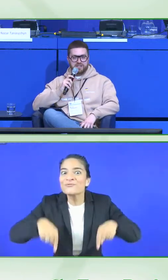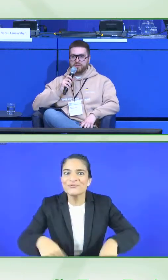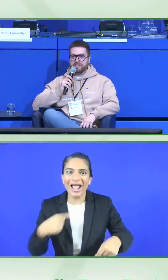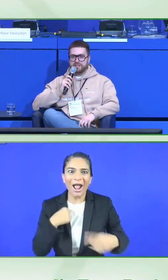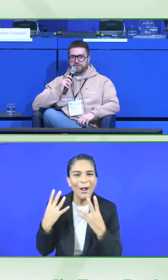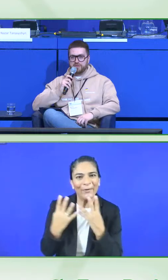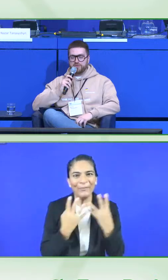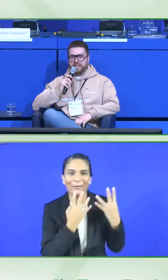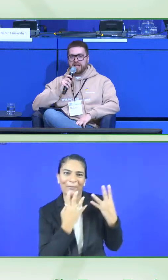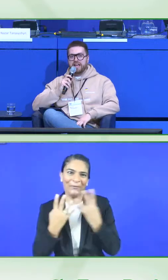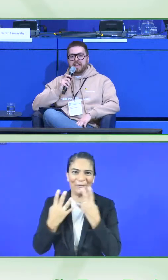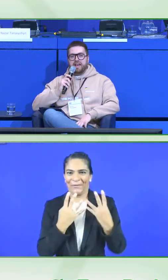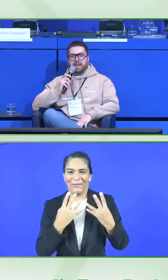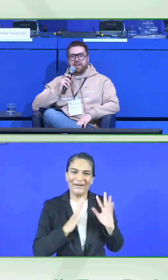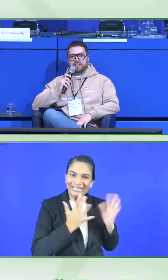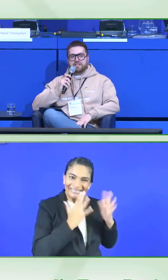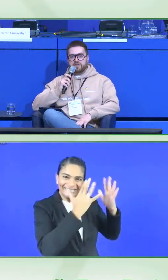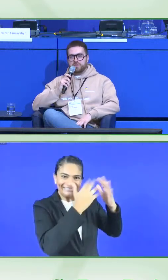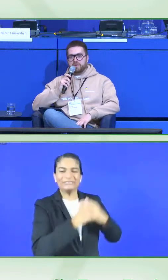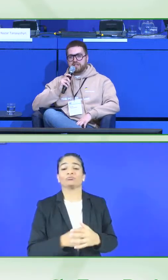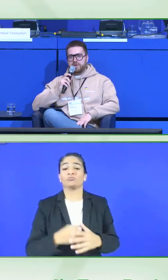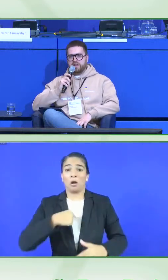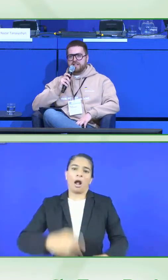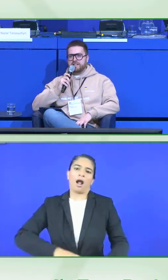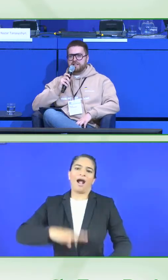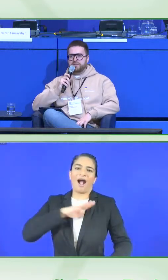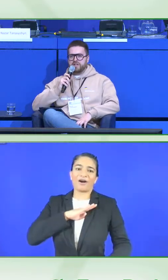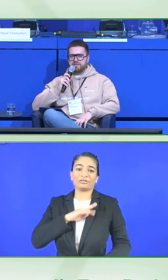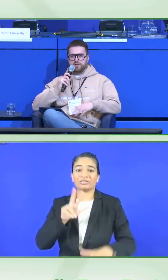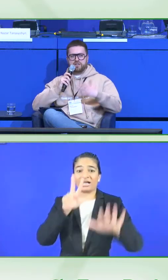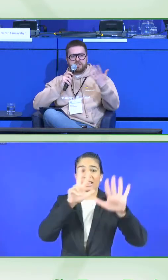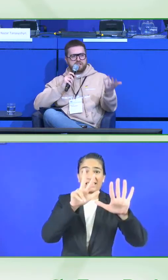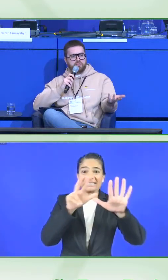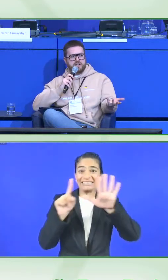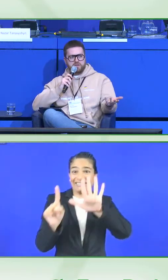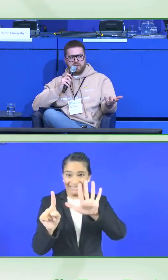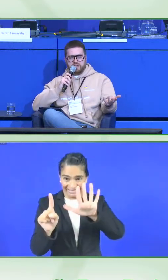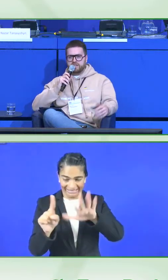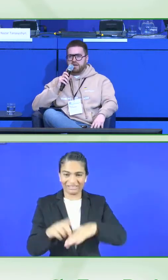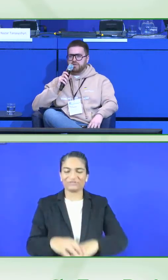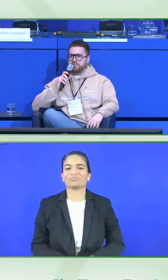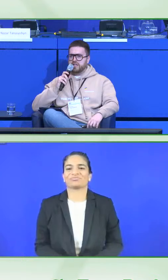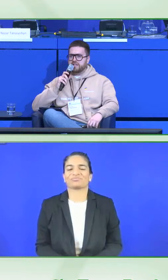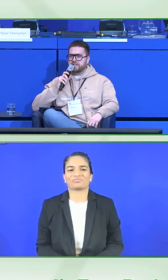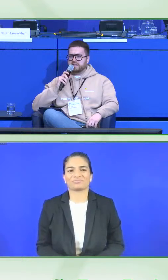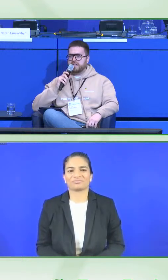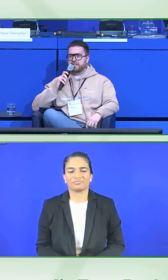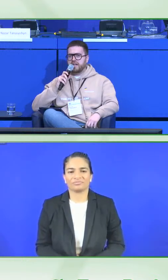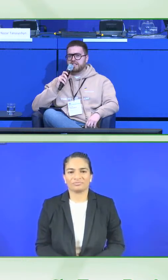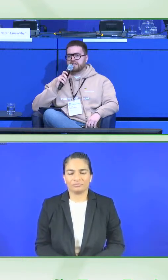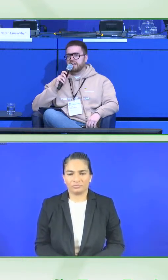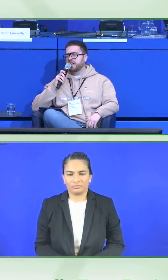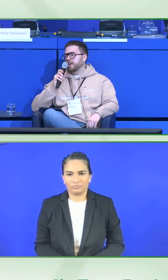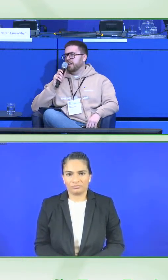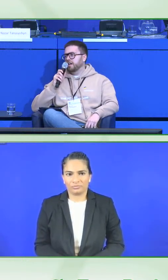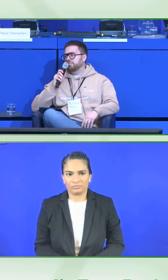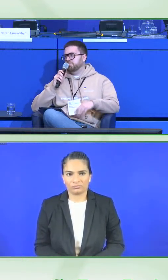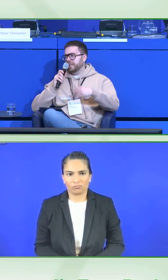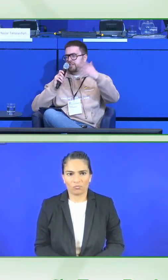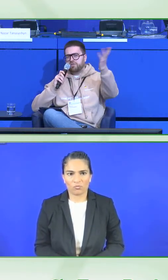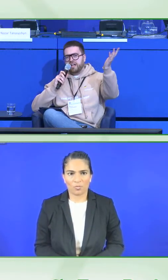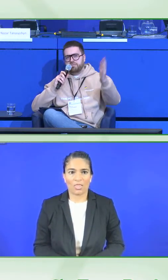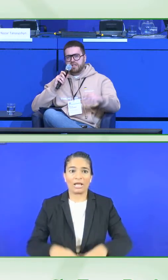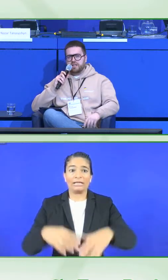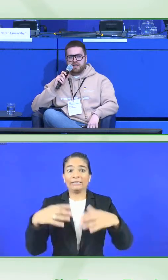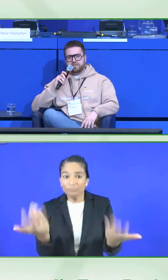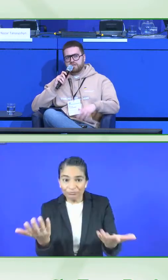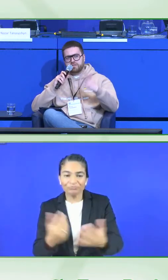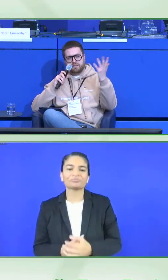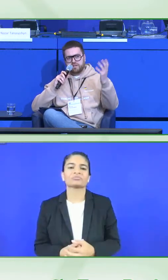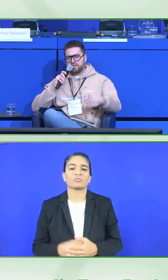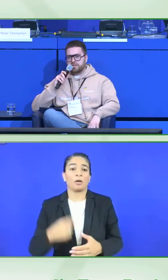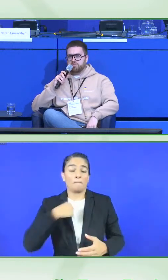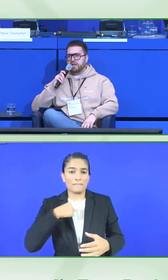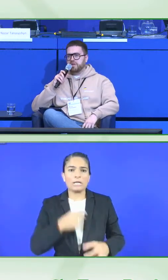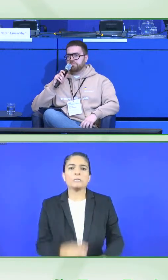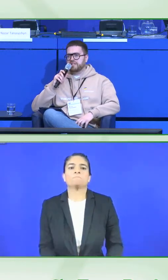Proactive assignment of war veterans pensions reached the highest indicator for the 24,500